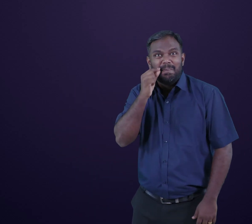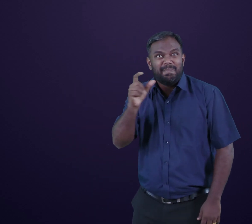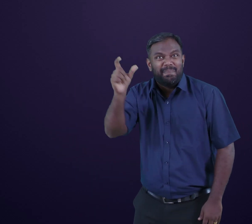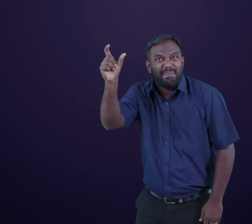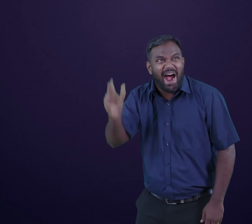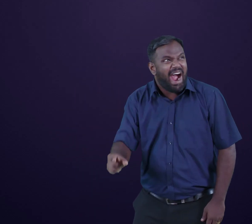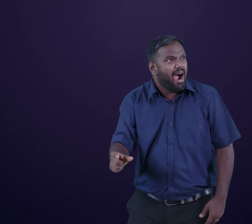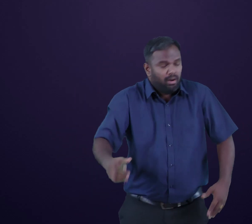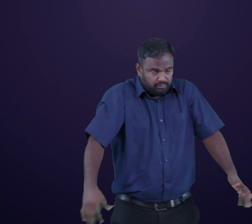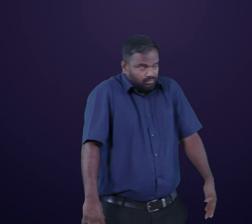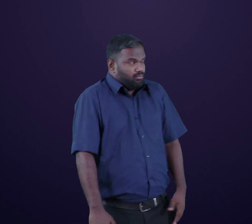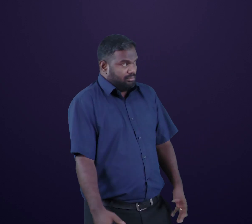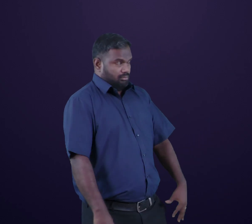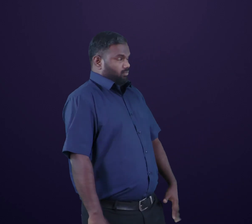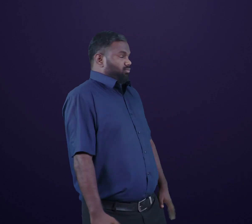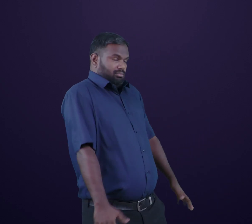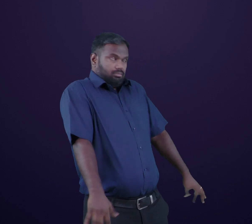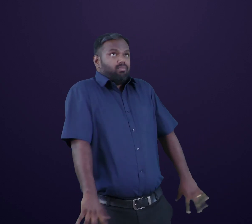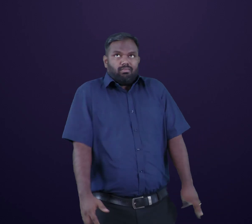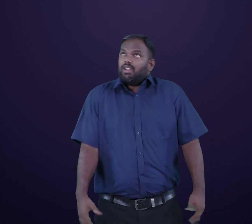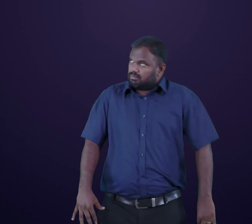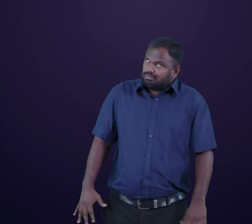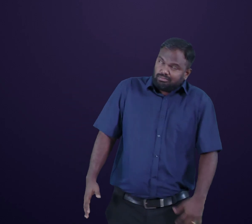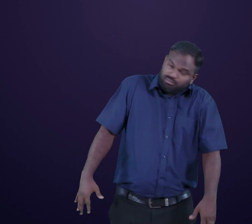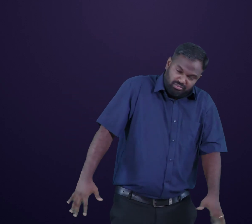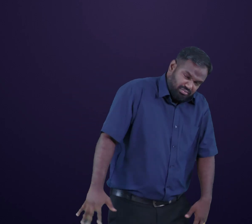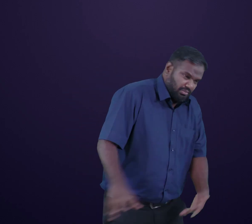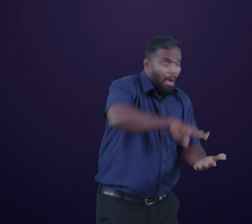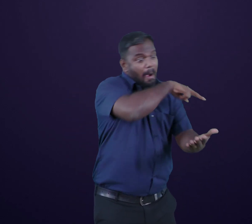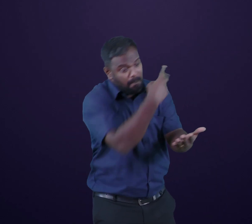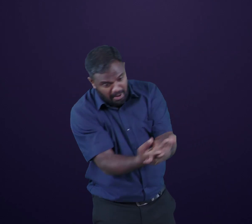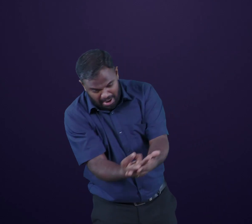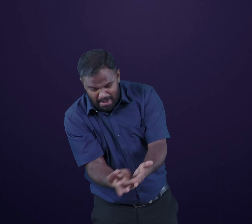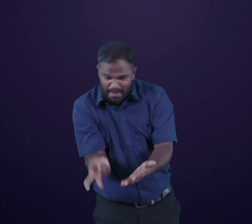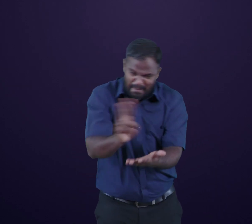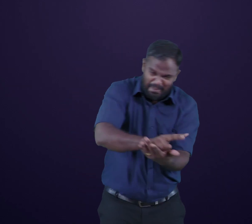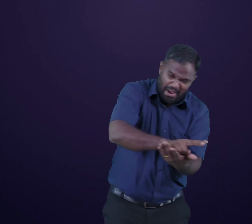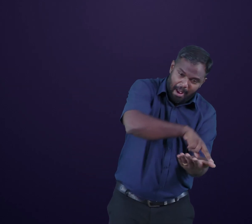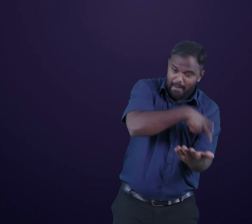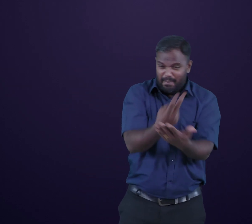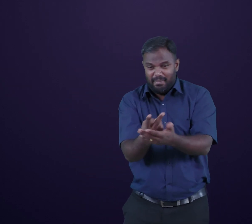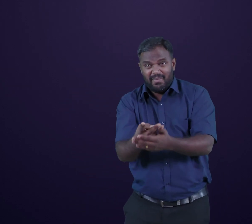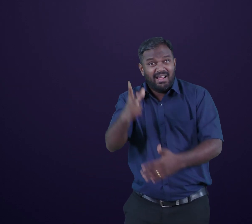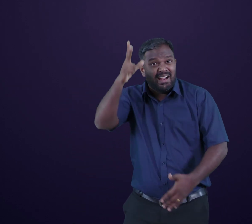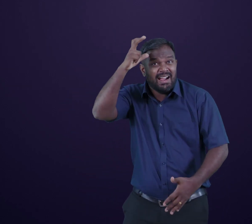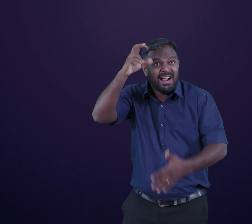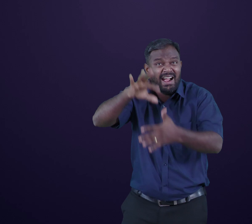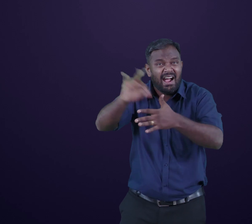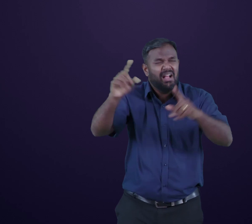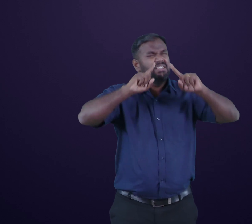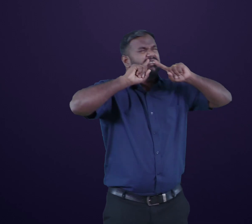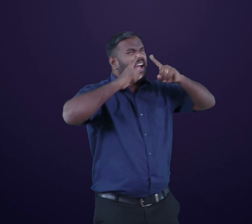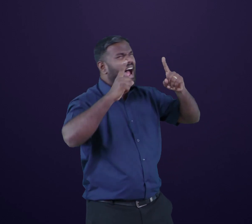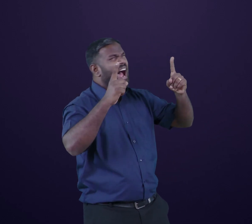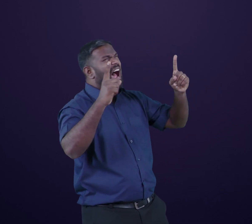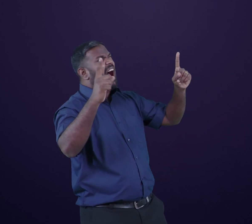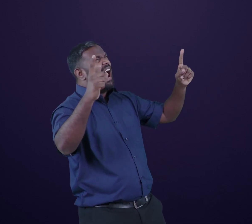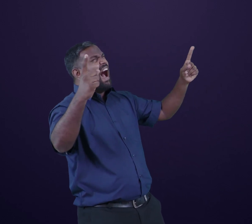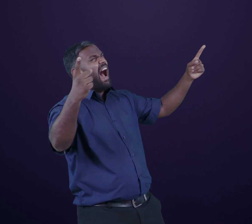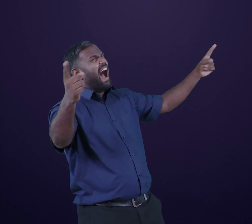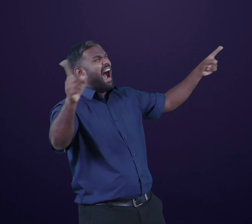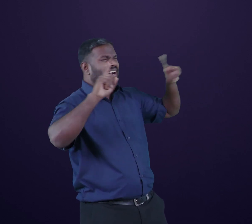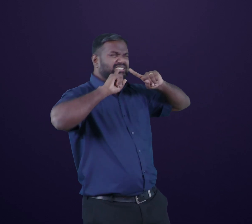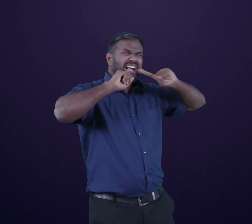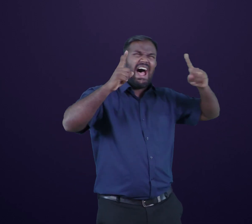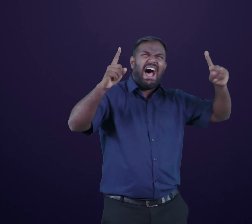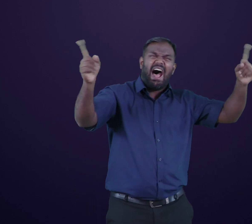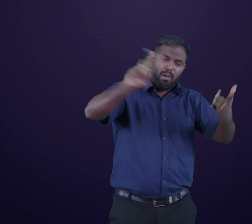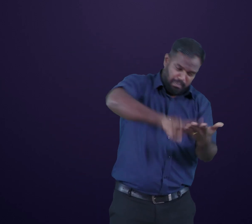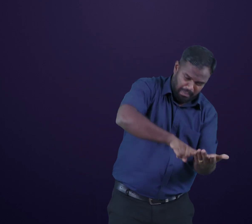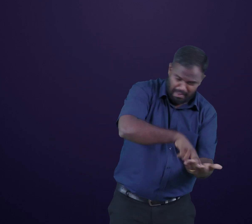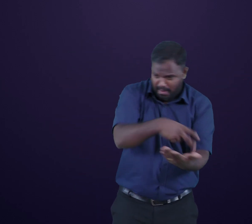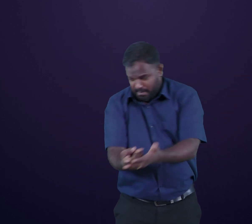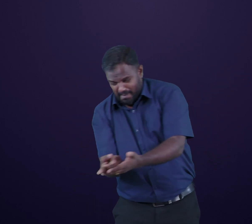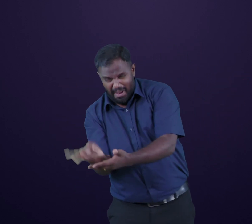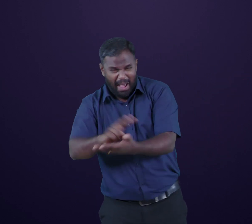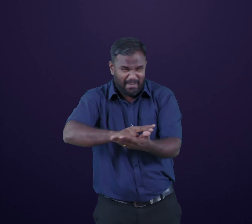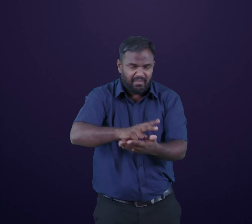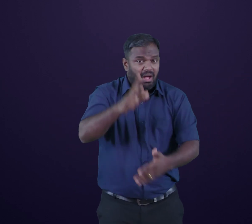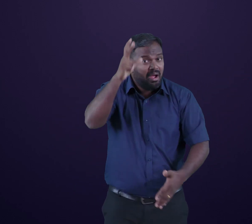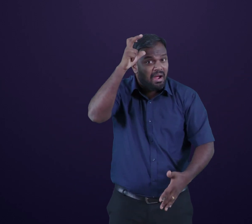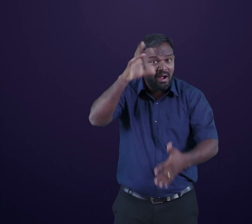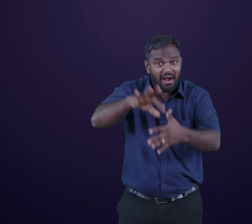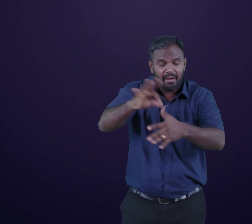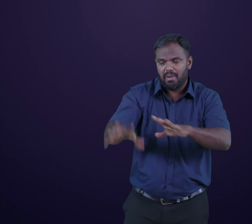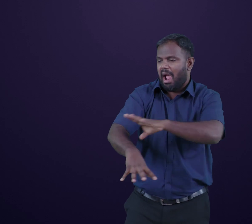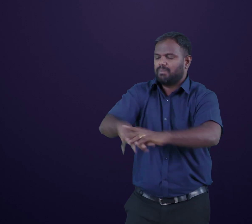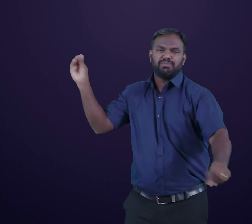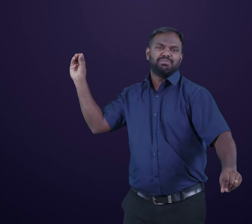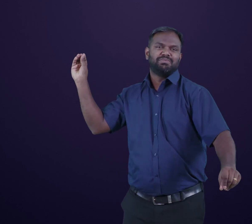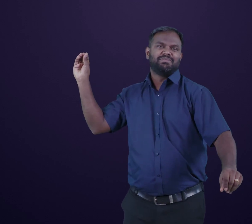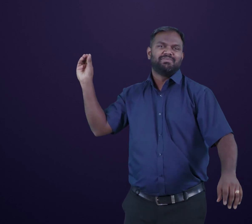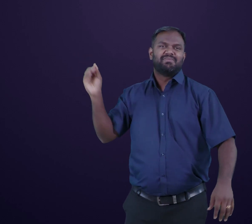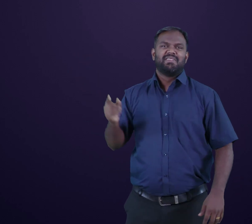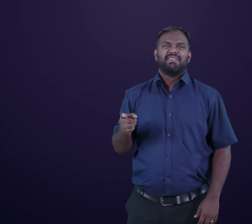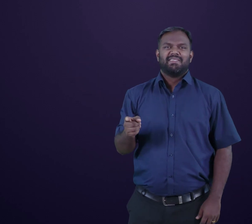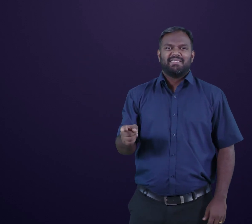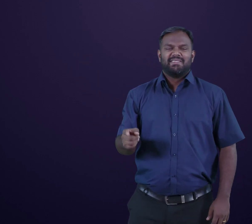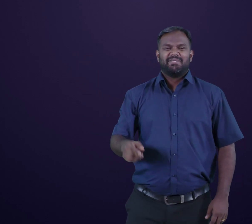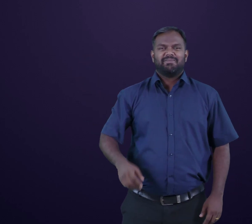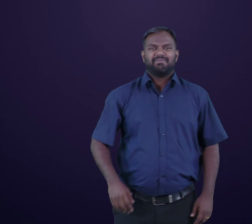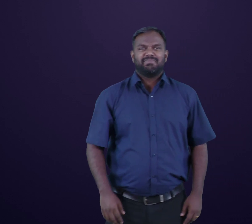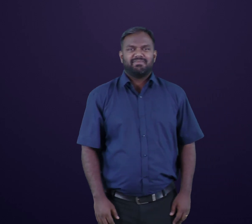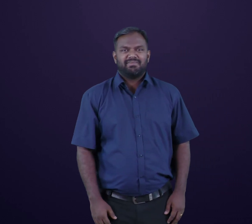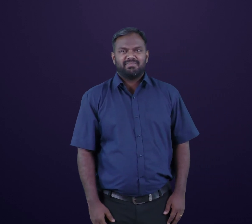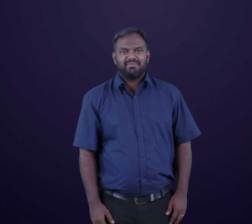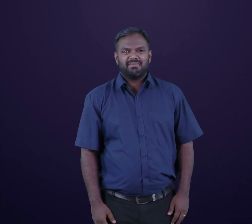The evil spirit made the man shake. Then the spirit, screaming loudly, came out of the man.